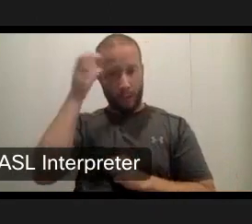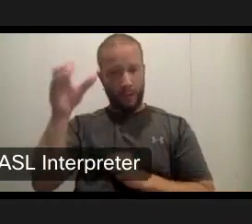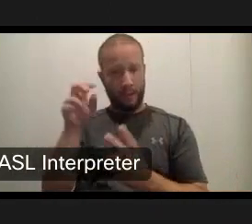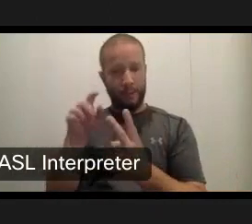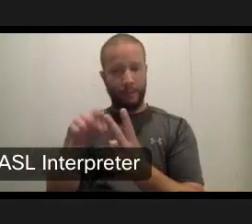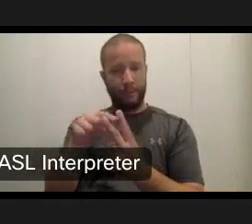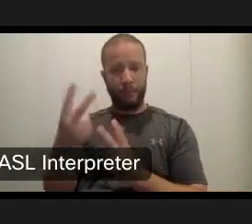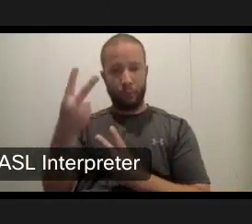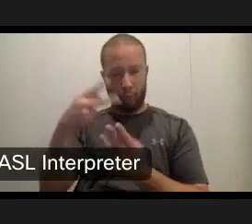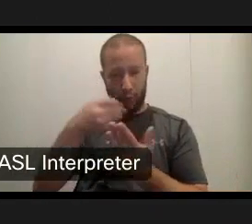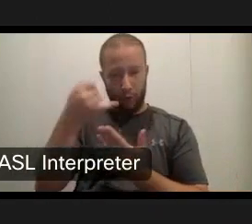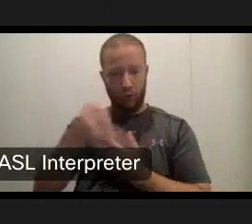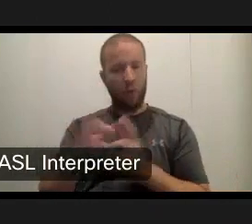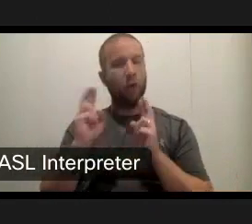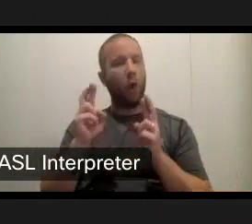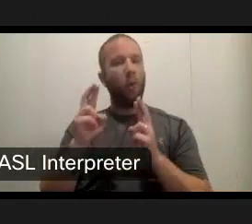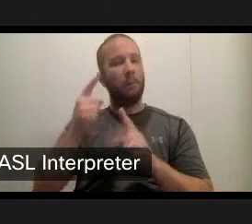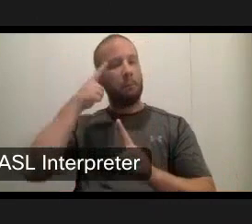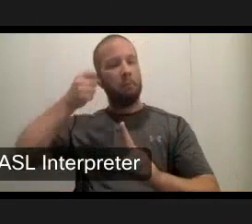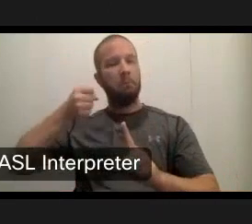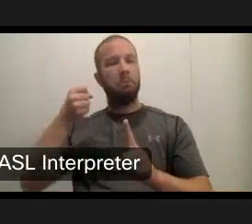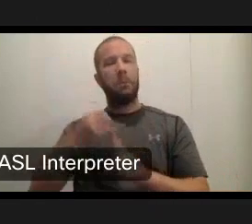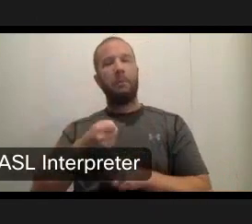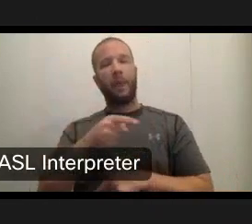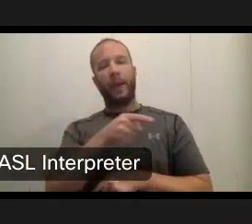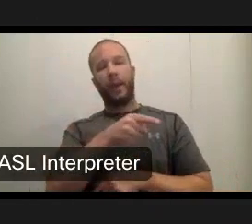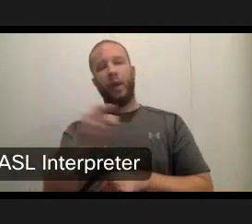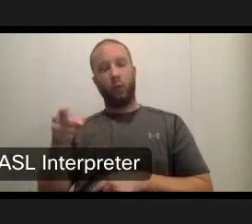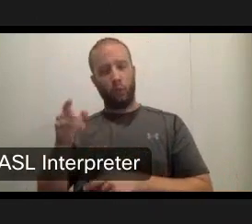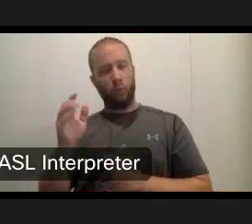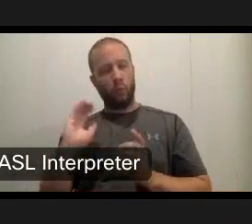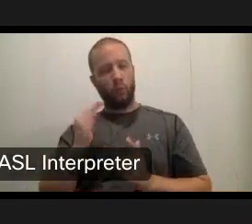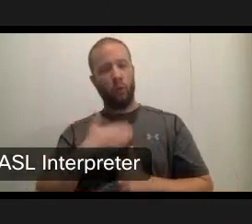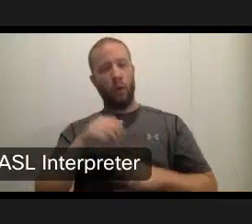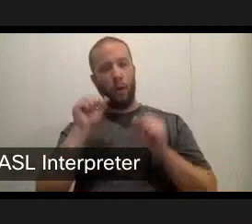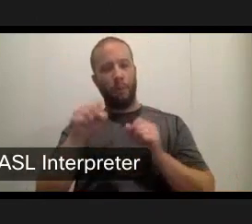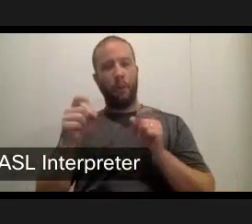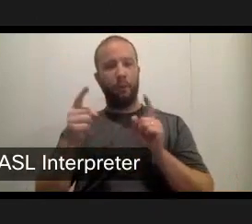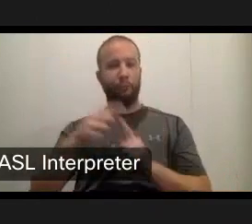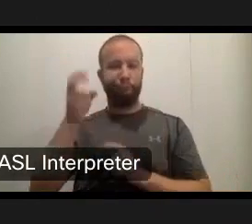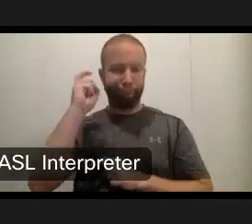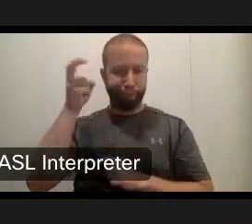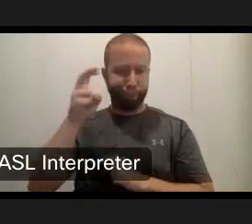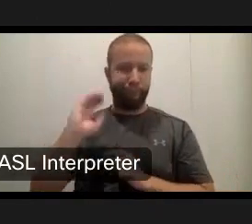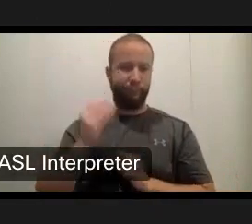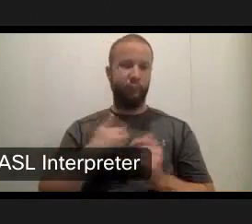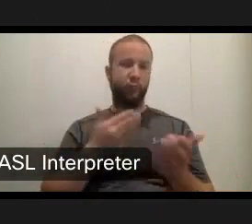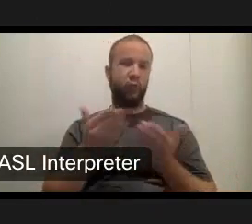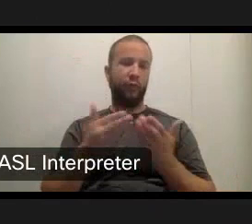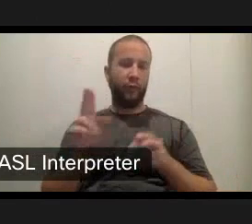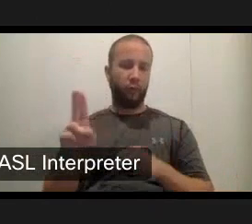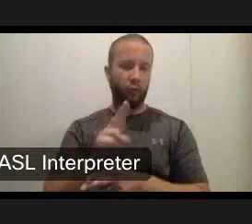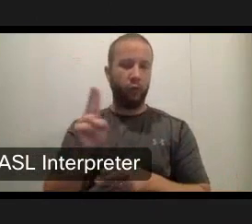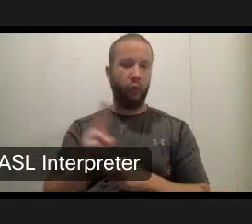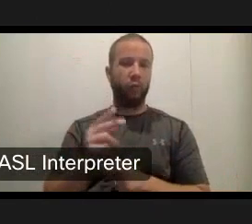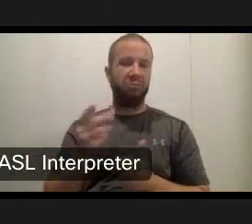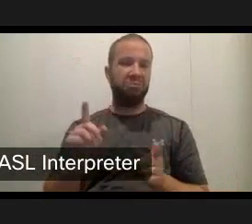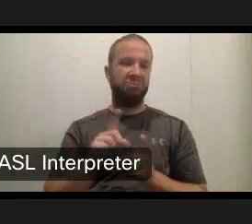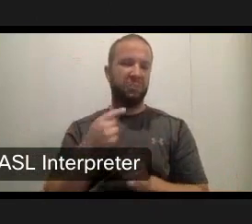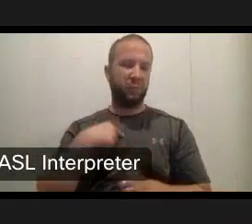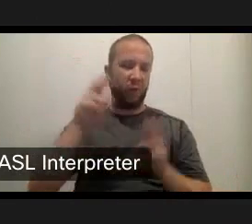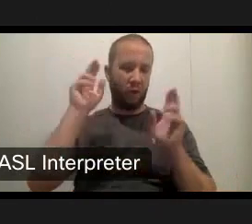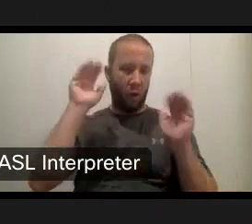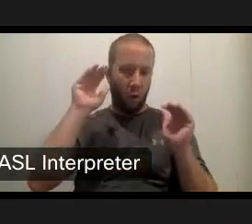projects right impact the um our ability to launch the service as we are hoping in the summer of 2023